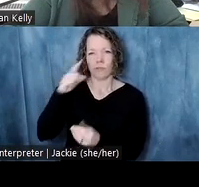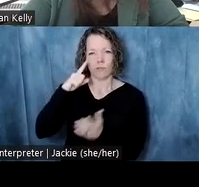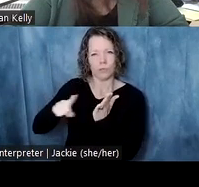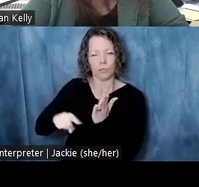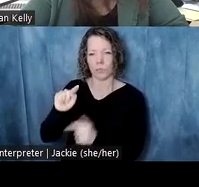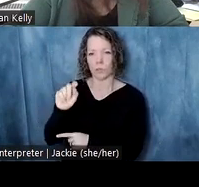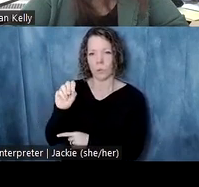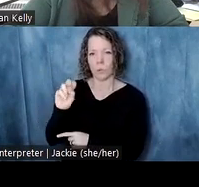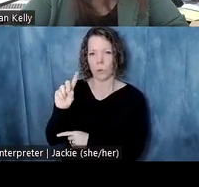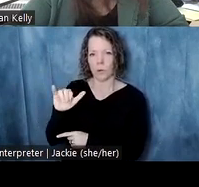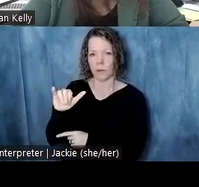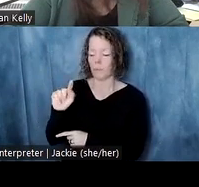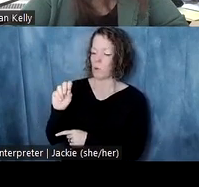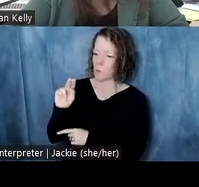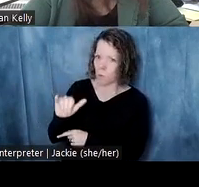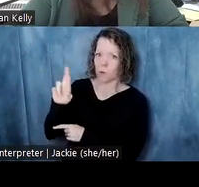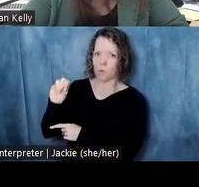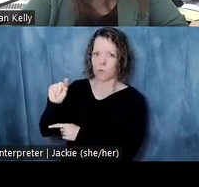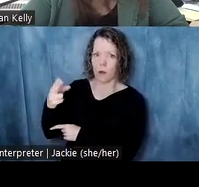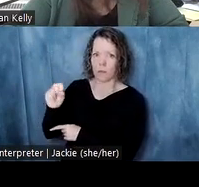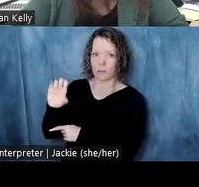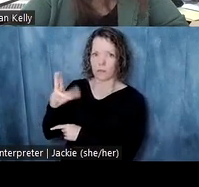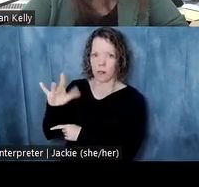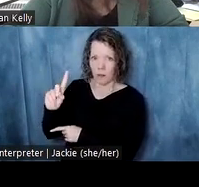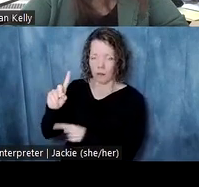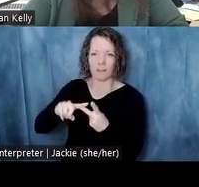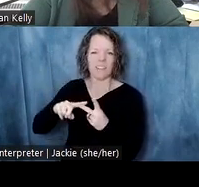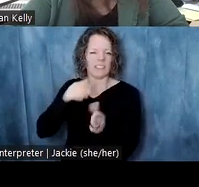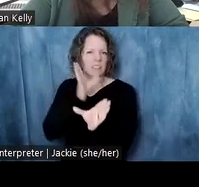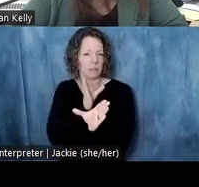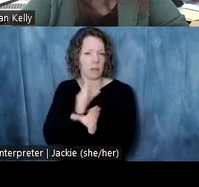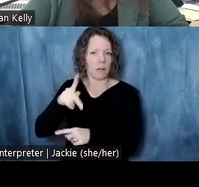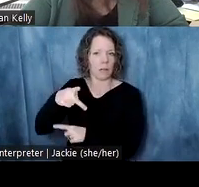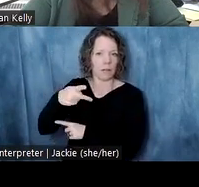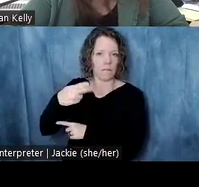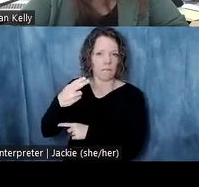and our Vice Chair for psychology, Dr. Phoebe Moore, for their dedication to research and